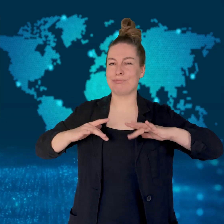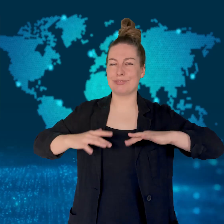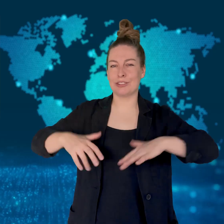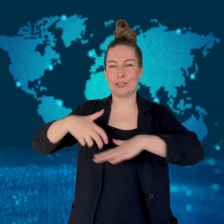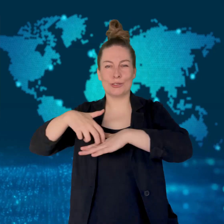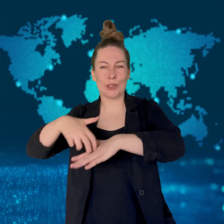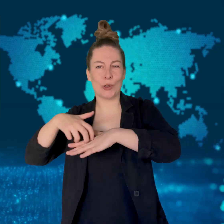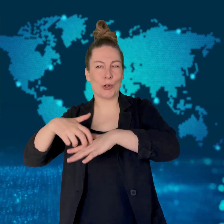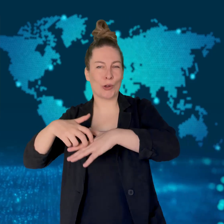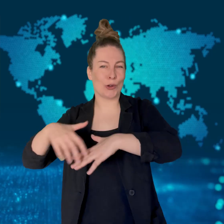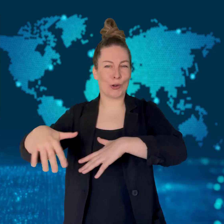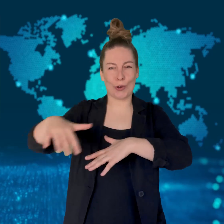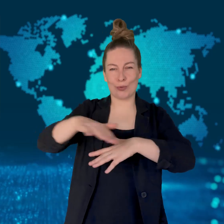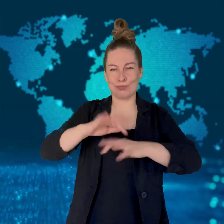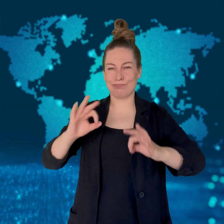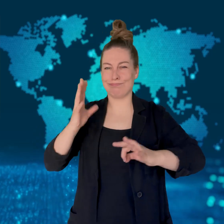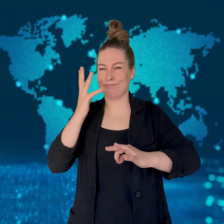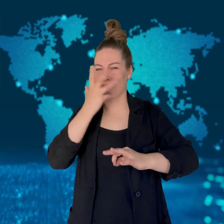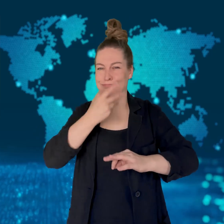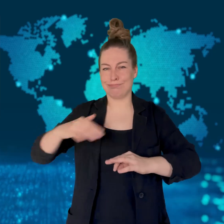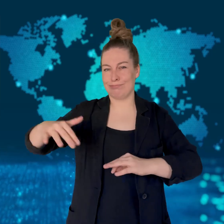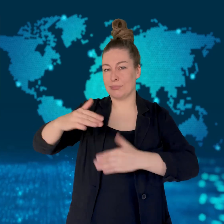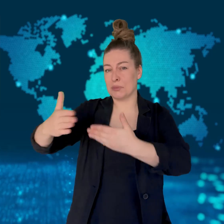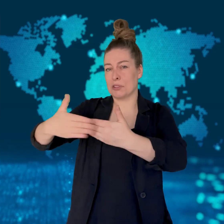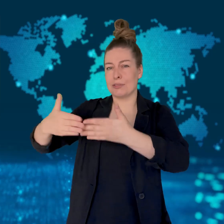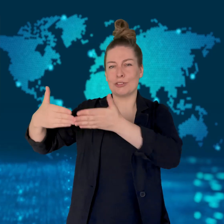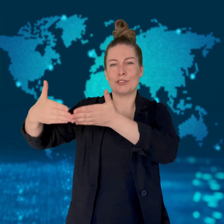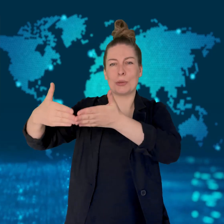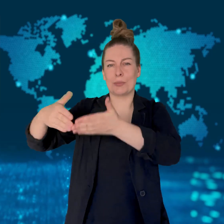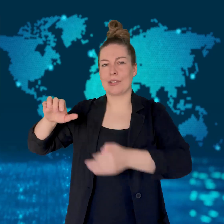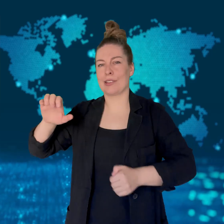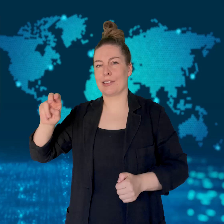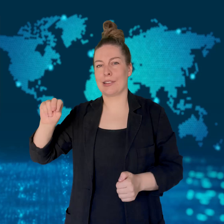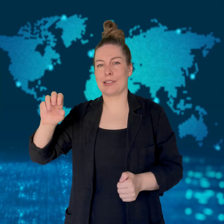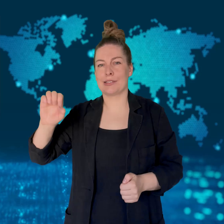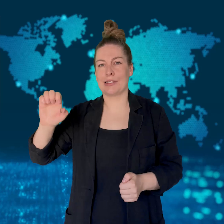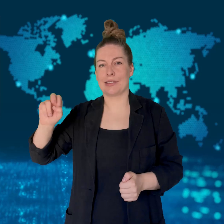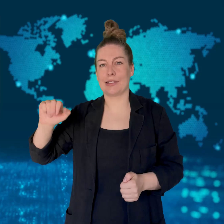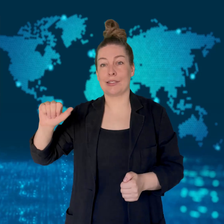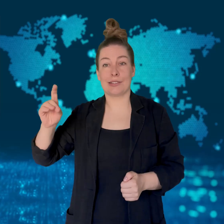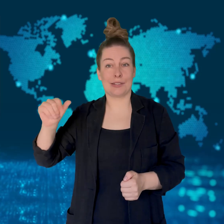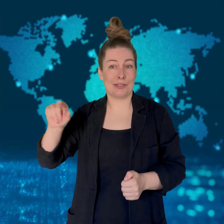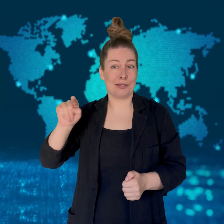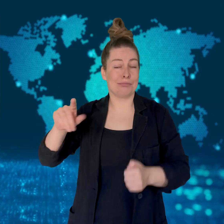the port city of Ensenada and were on a camping